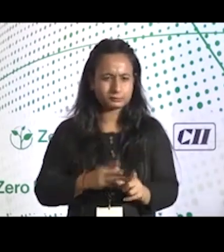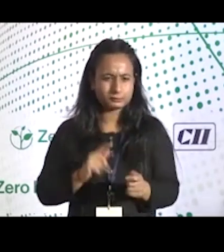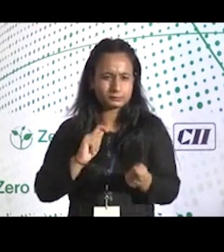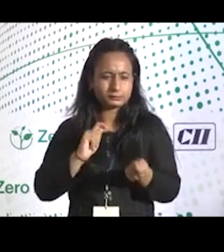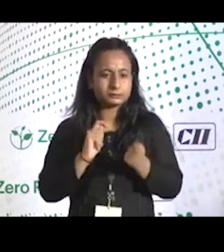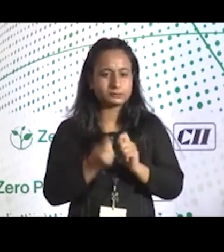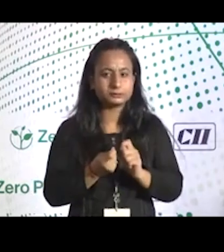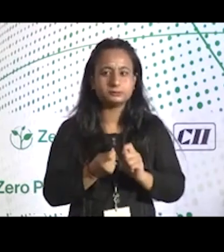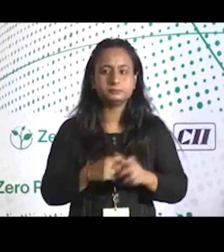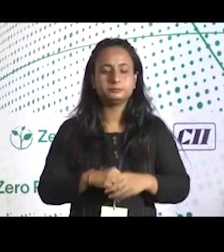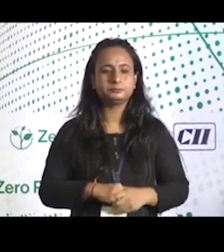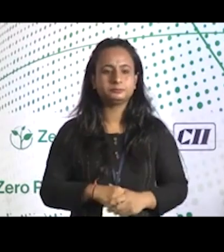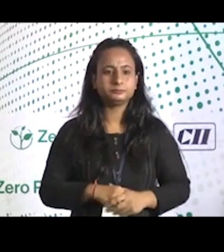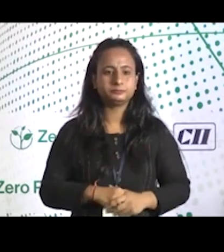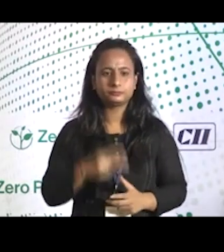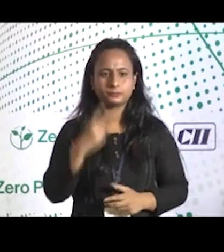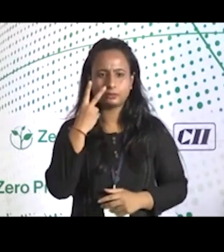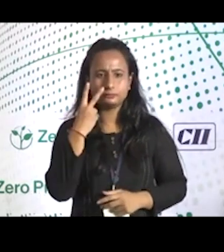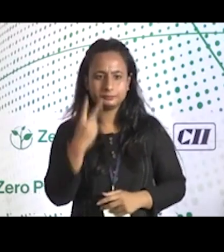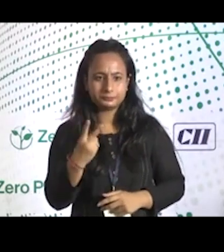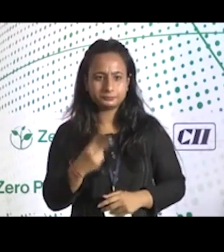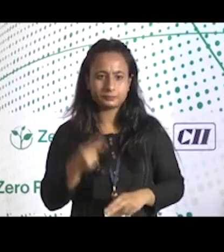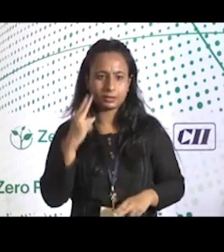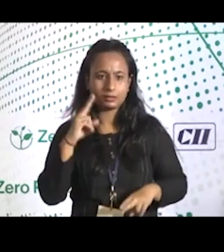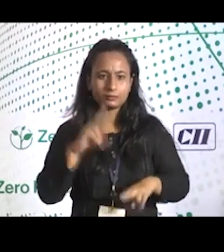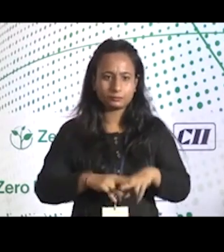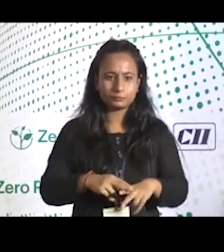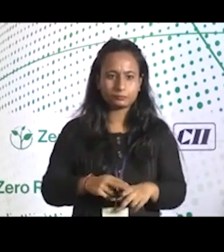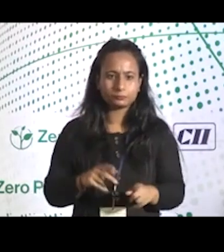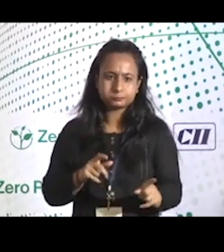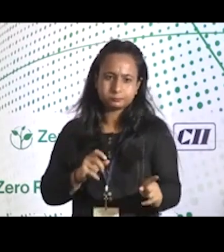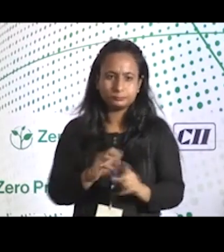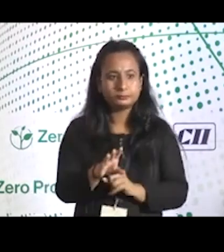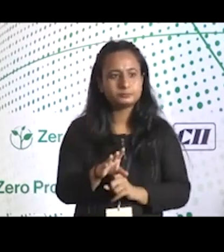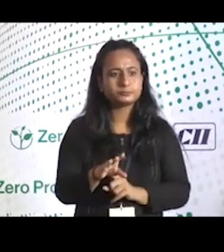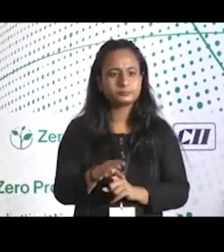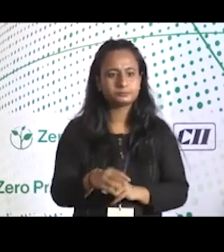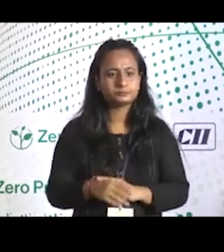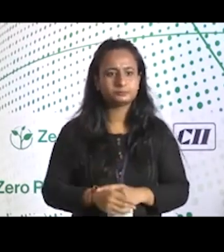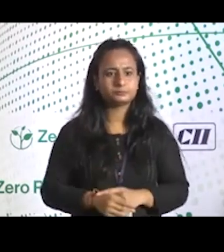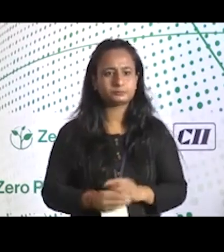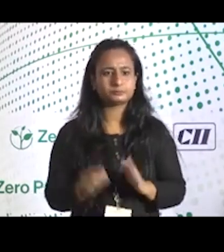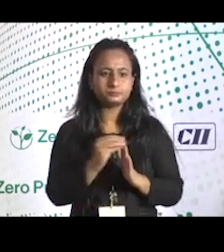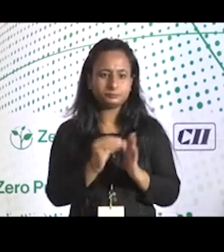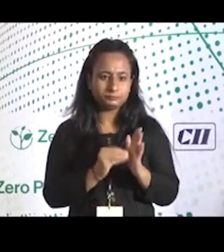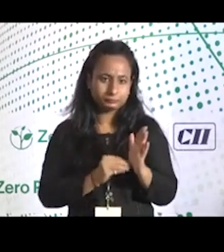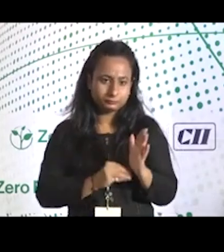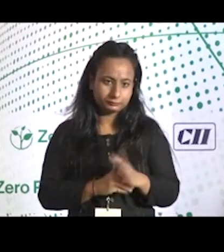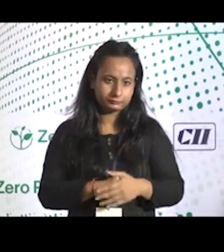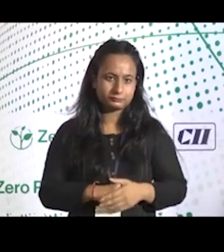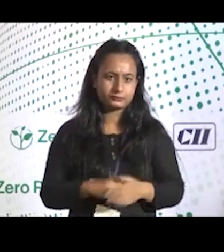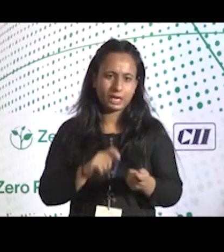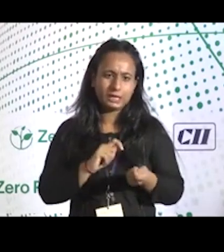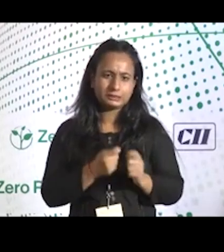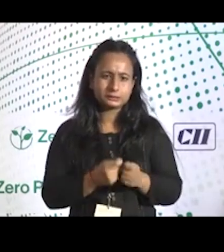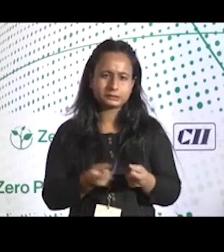You can see the reach if you want to see, you know, some kind of changes happening in the system,